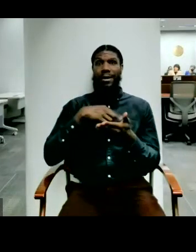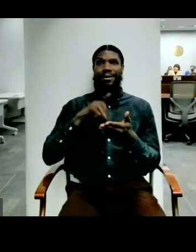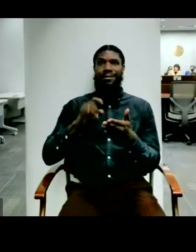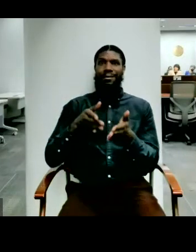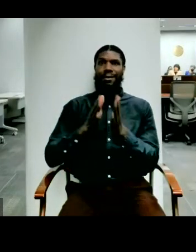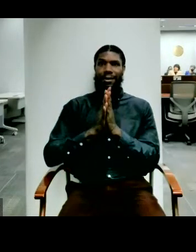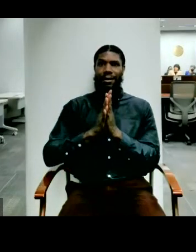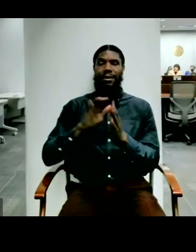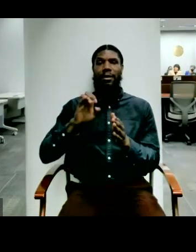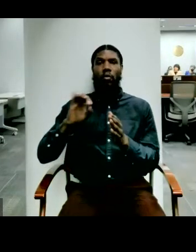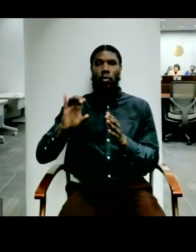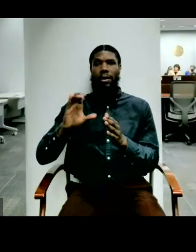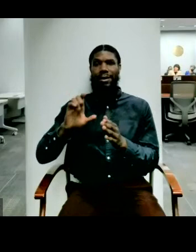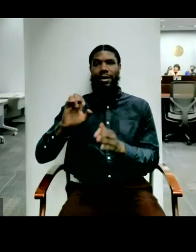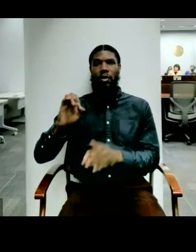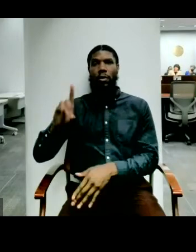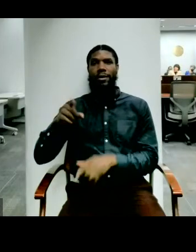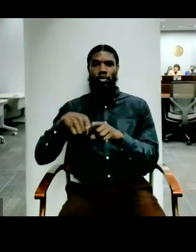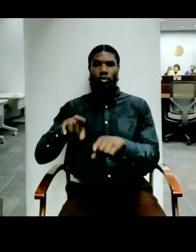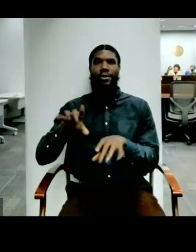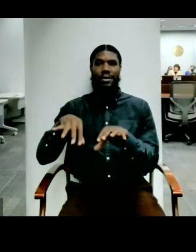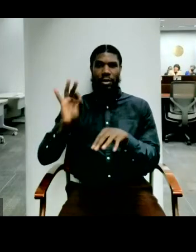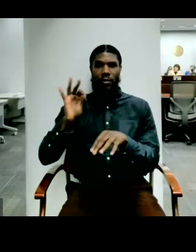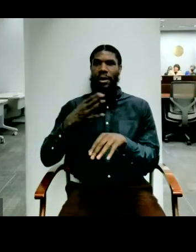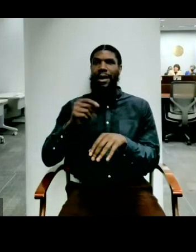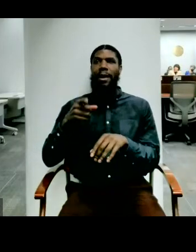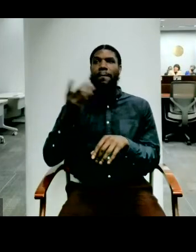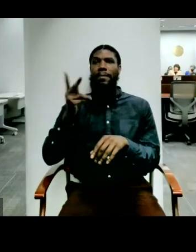in discovery and told we don't have to do it and I couldn't believe it.